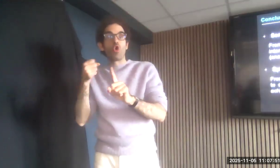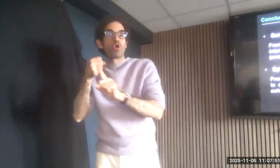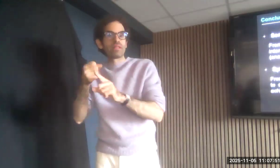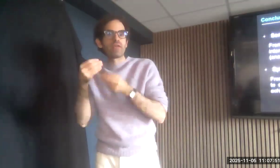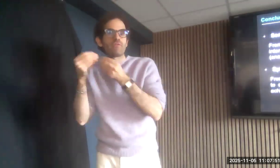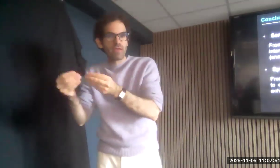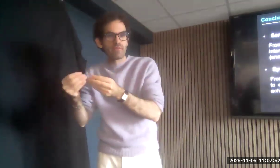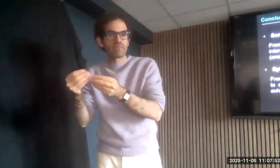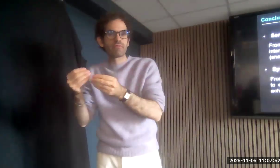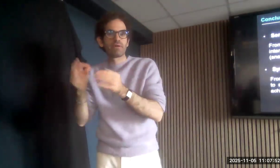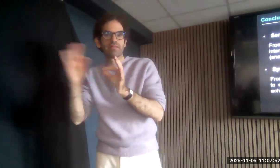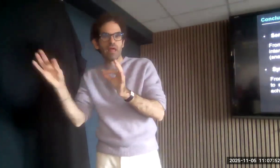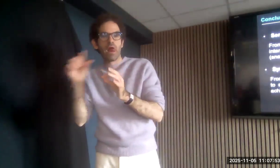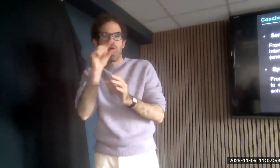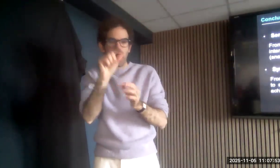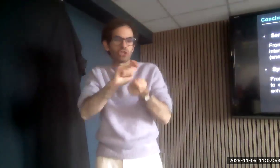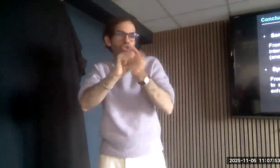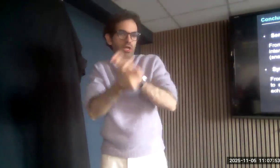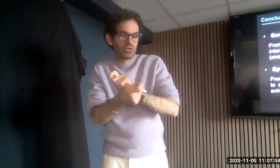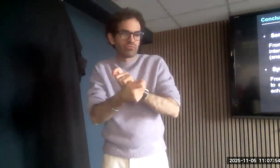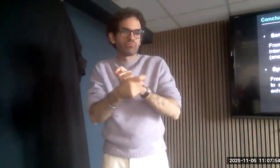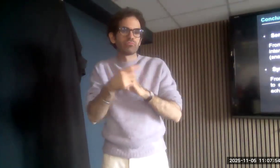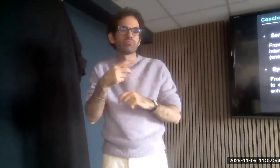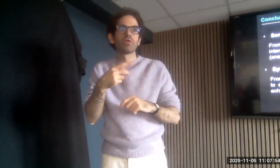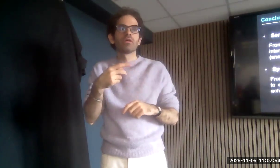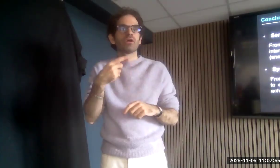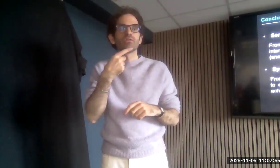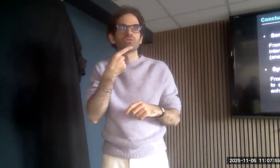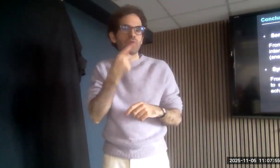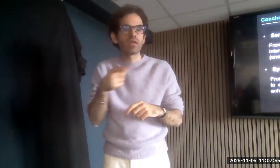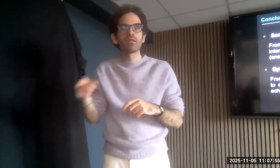The lexical GIVE and the causative GIVE